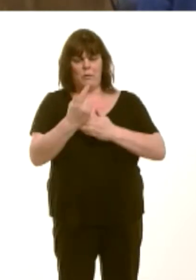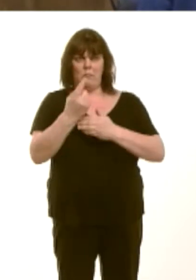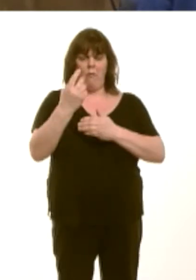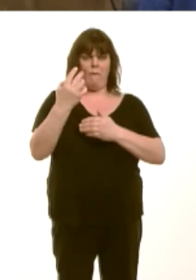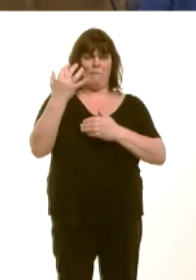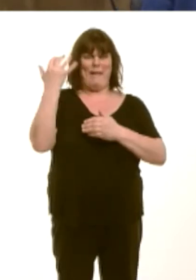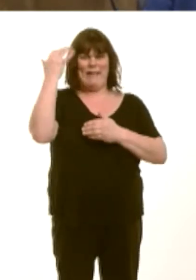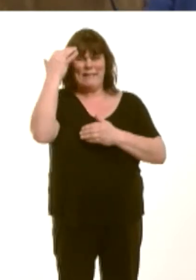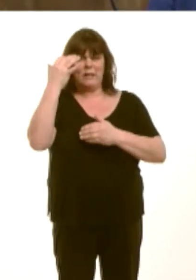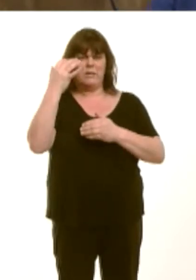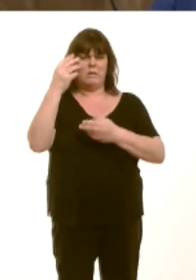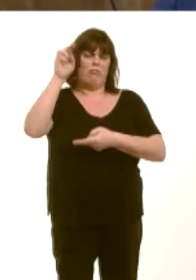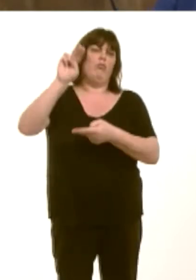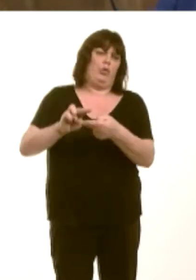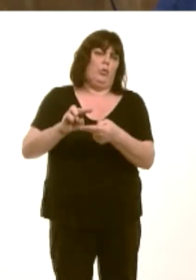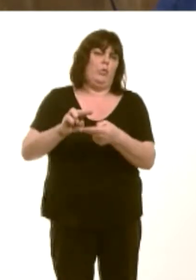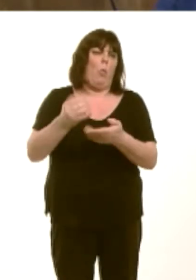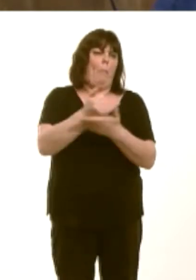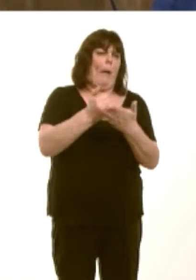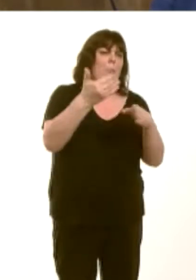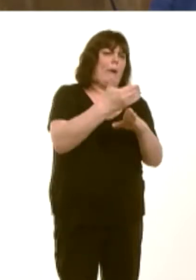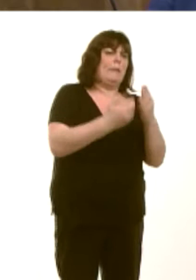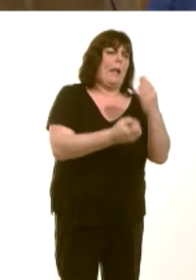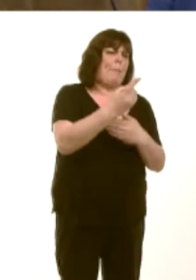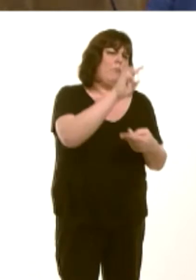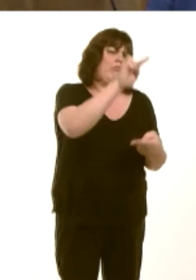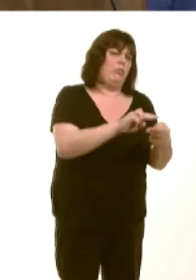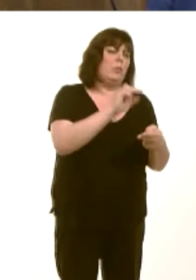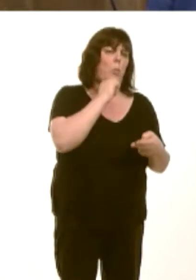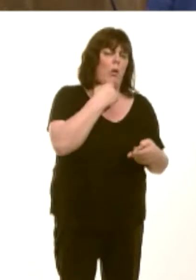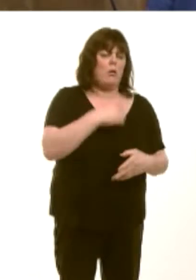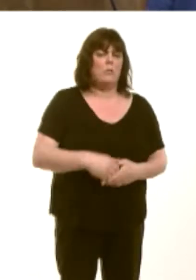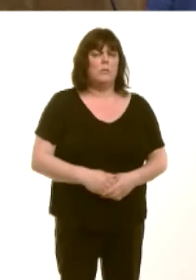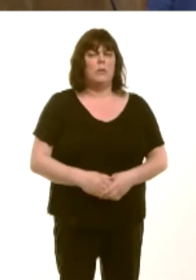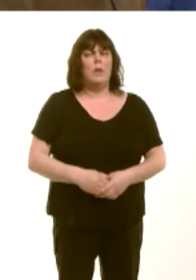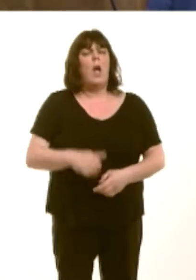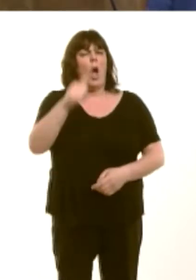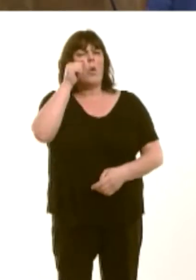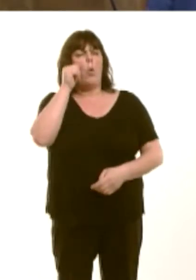I have to say, from personal experience in a previous life before I came here, that it